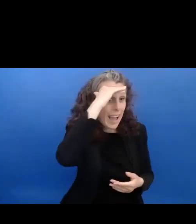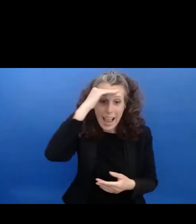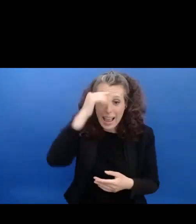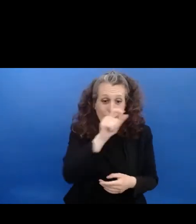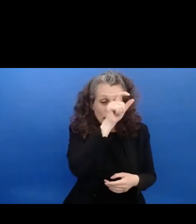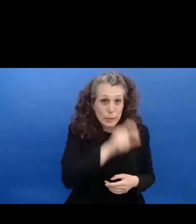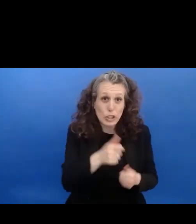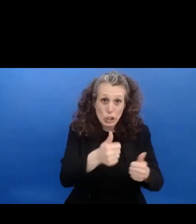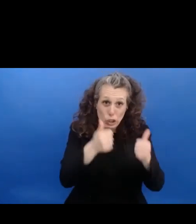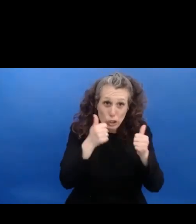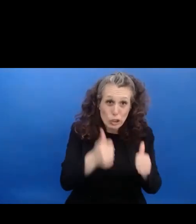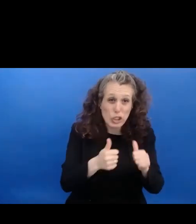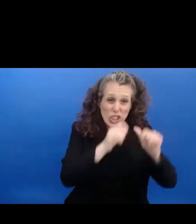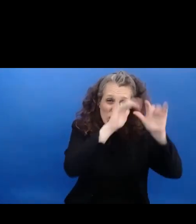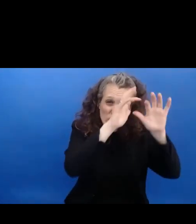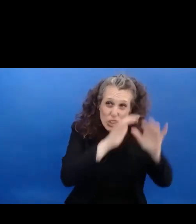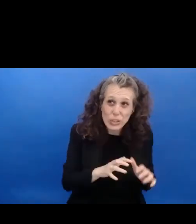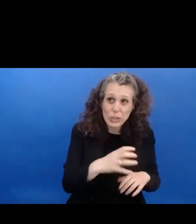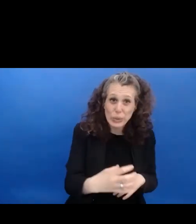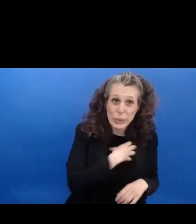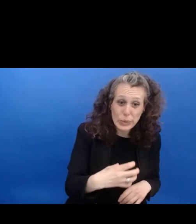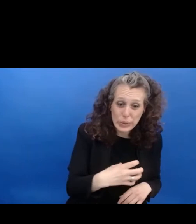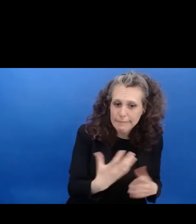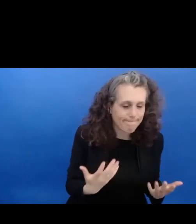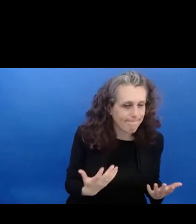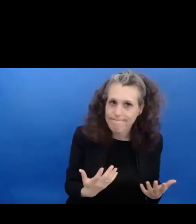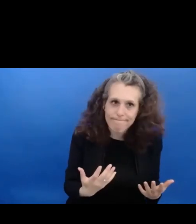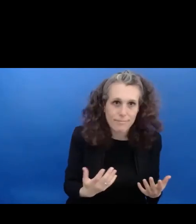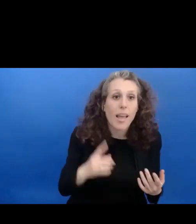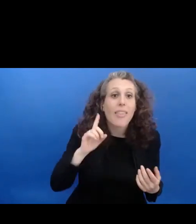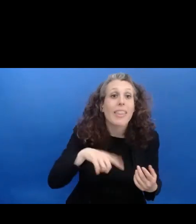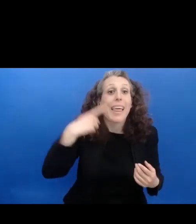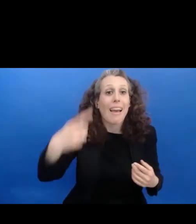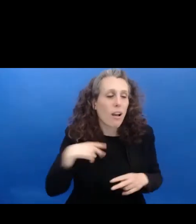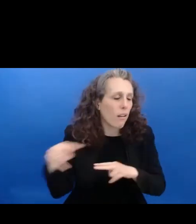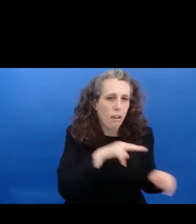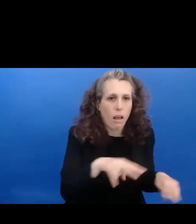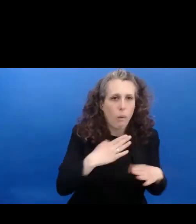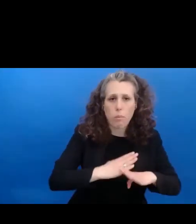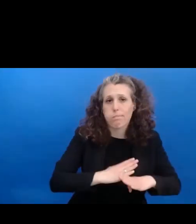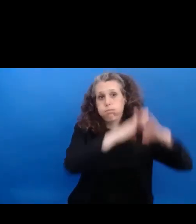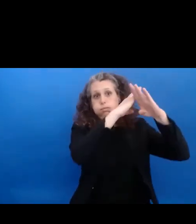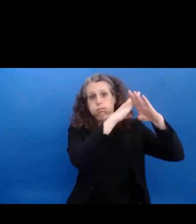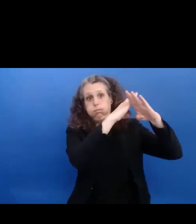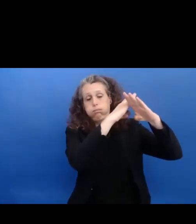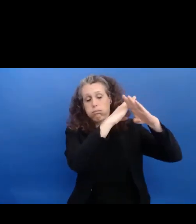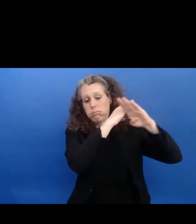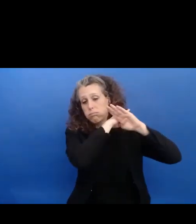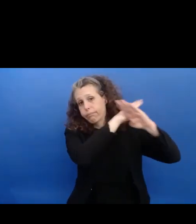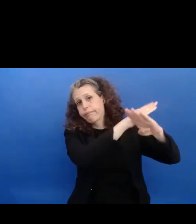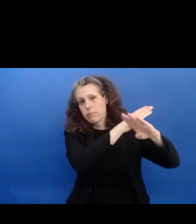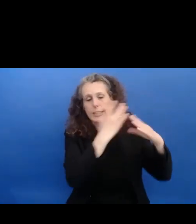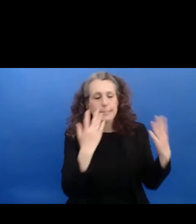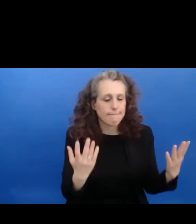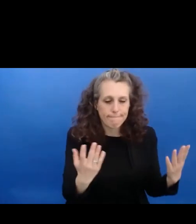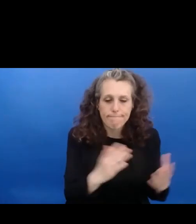them and the follow-up process has been enhanced so i think it is an area that uh all the people